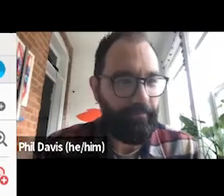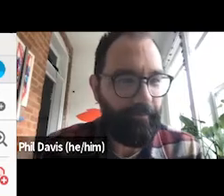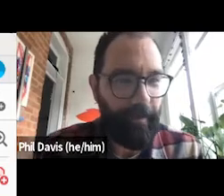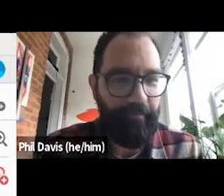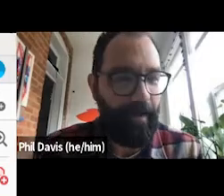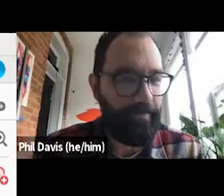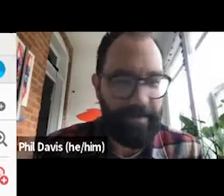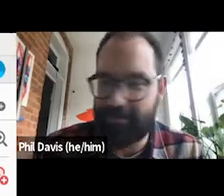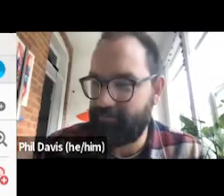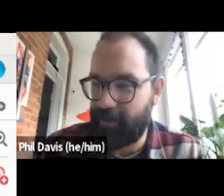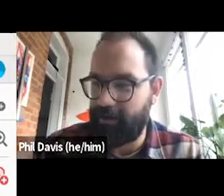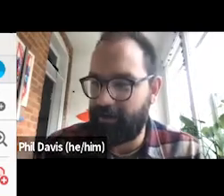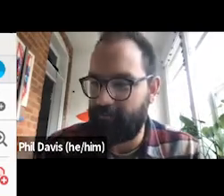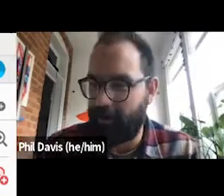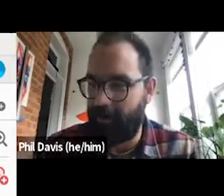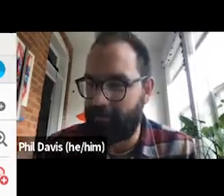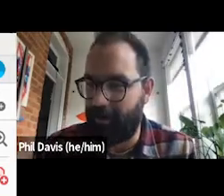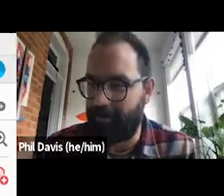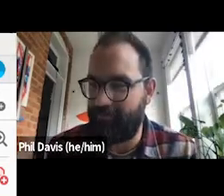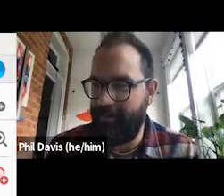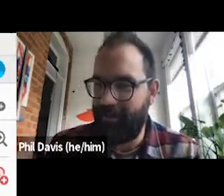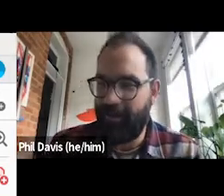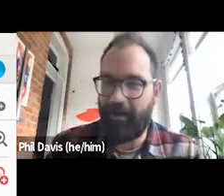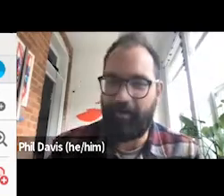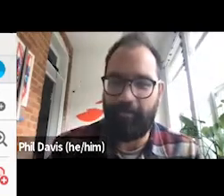I found this buried in my hard drive.